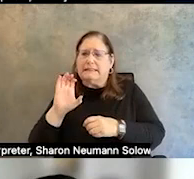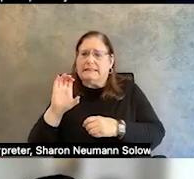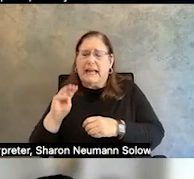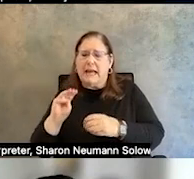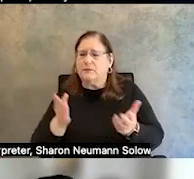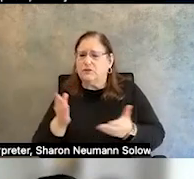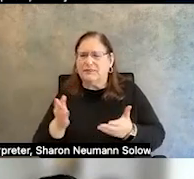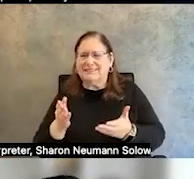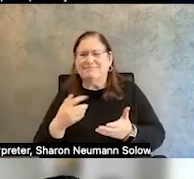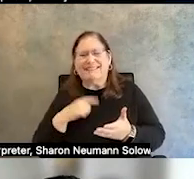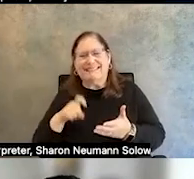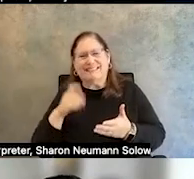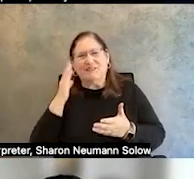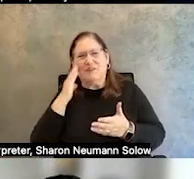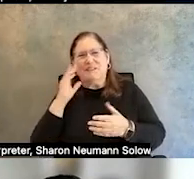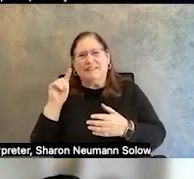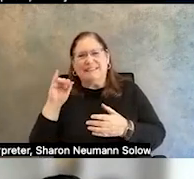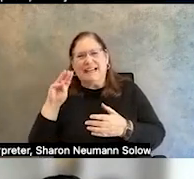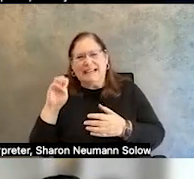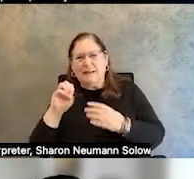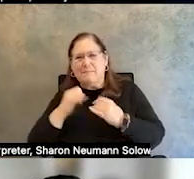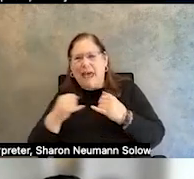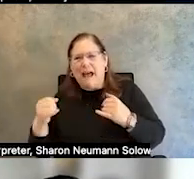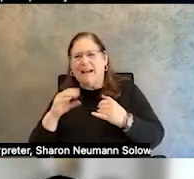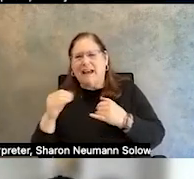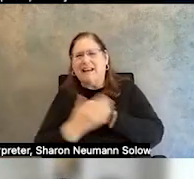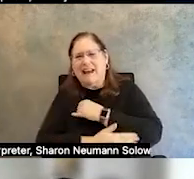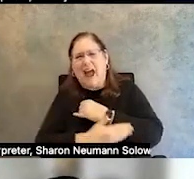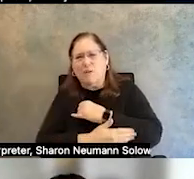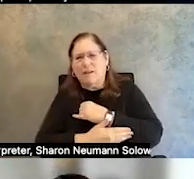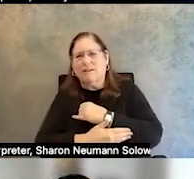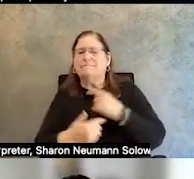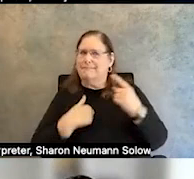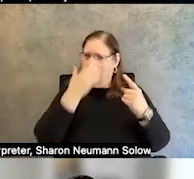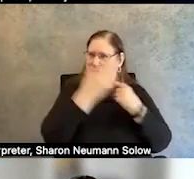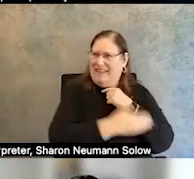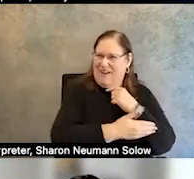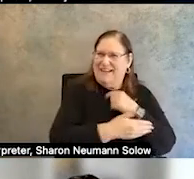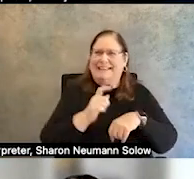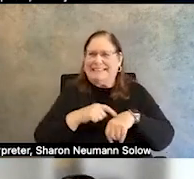I just need to know sort of the timeline and the county. So, I know the county, but the timeline would be helpful too.